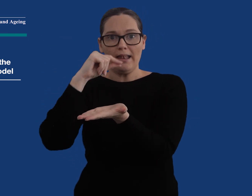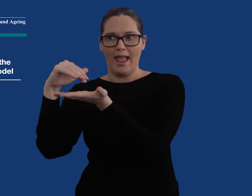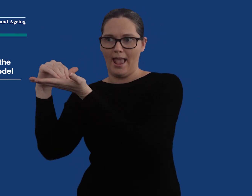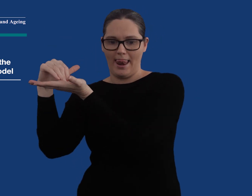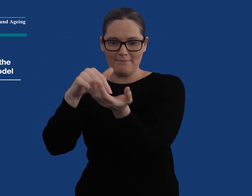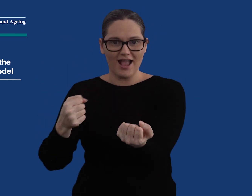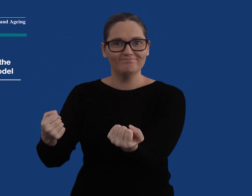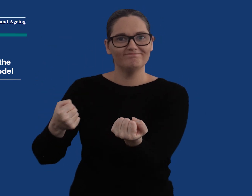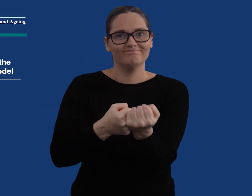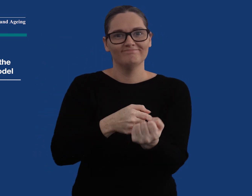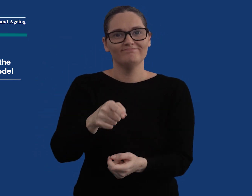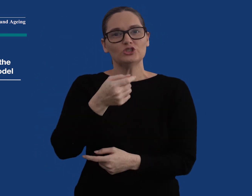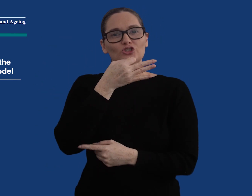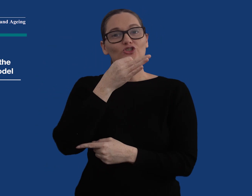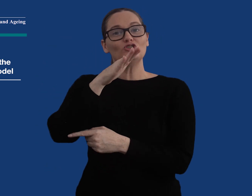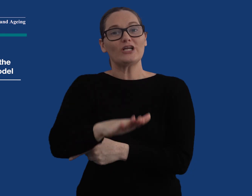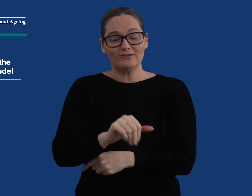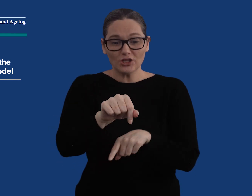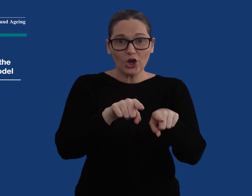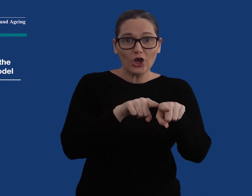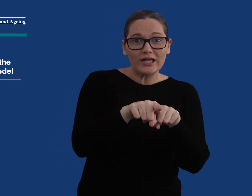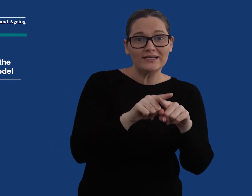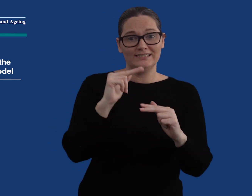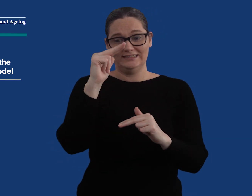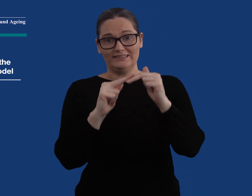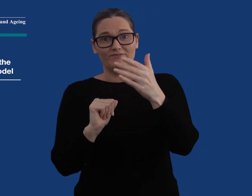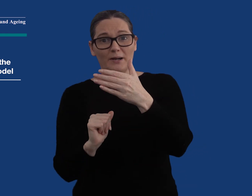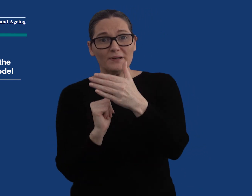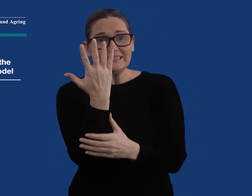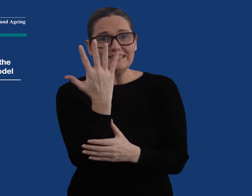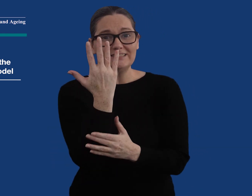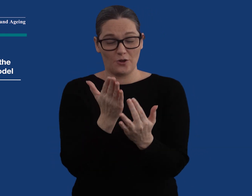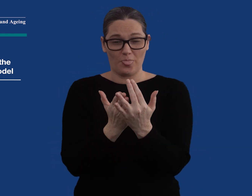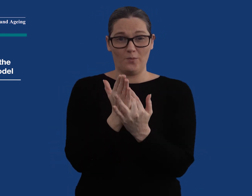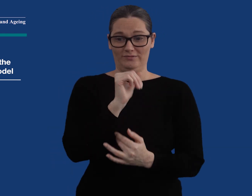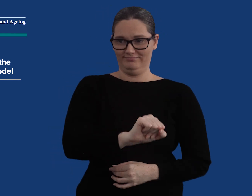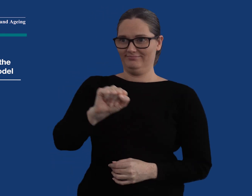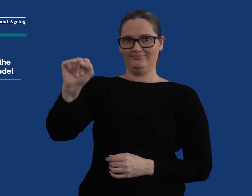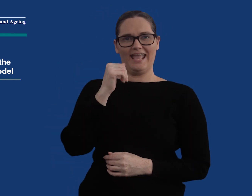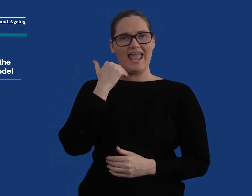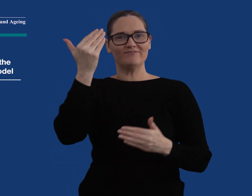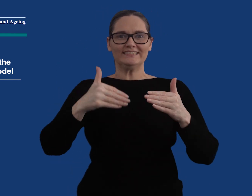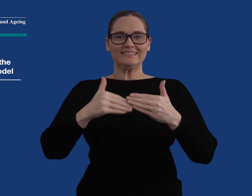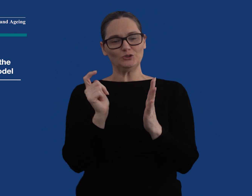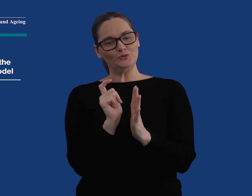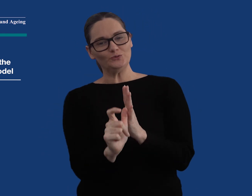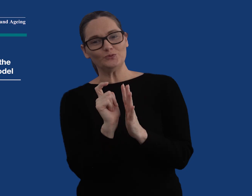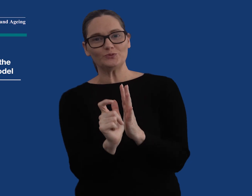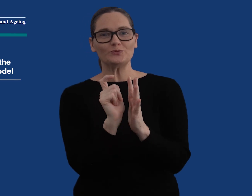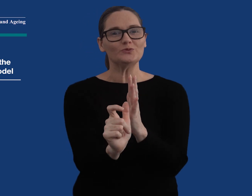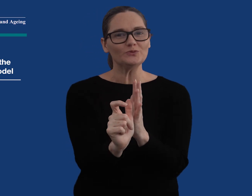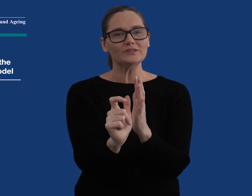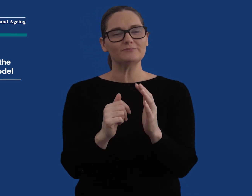to assist and improve their child’s learning and development through everyday activities.